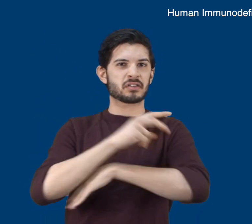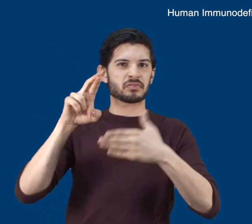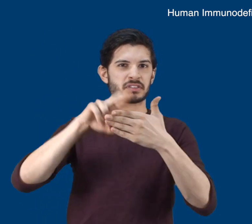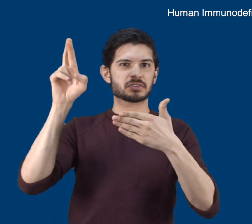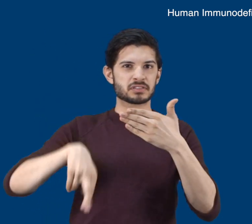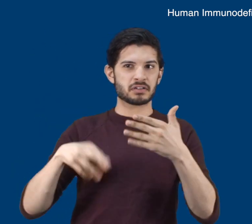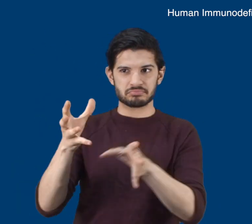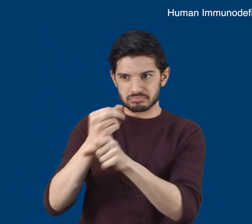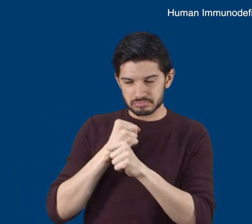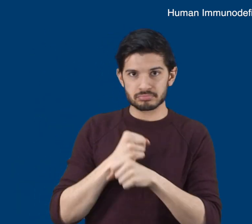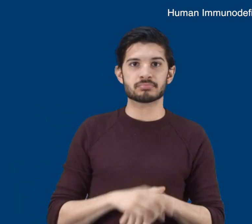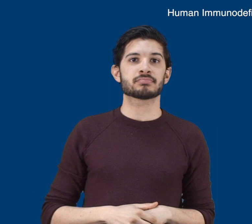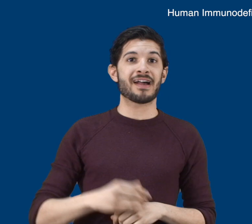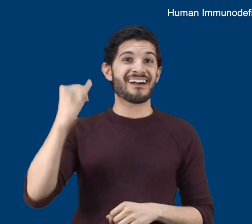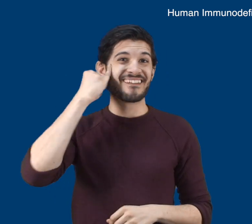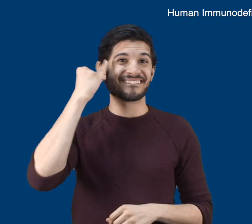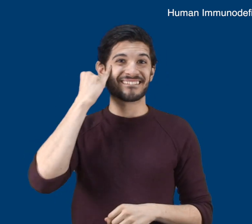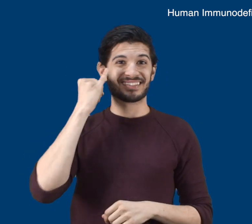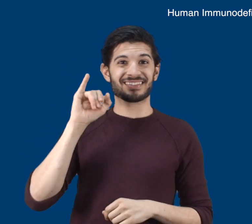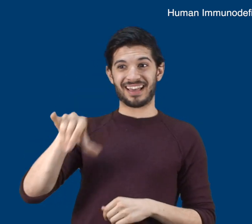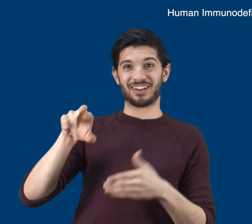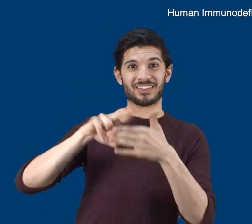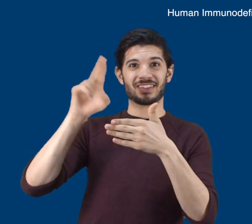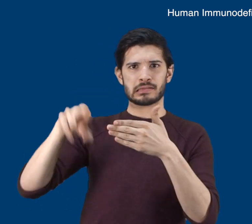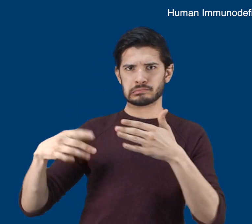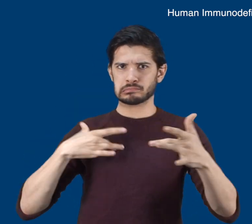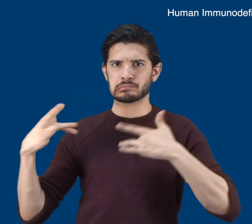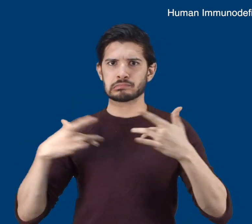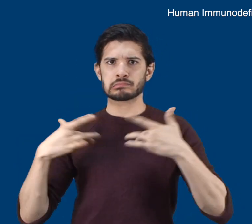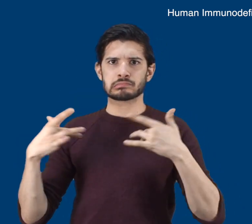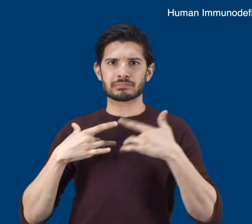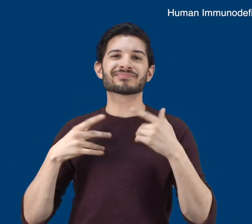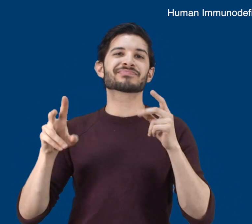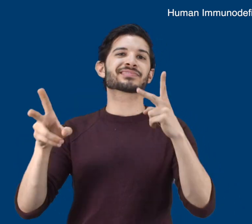Results will be ready on the same day. If the first test shows concerning results,